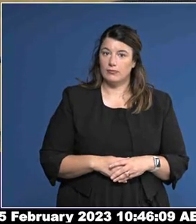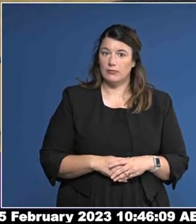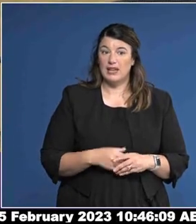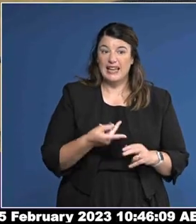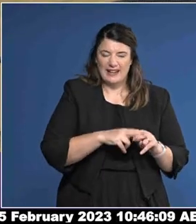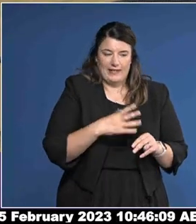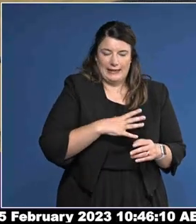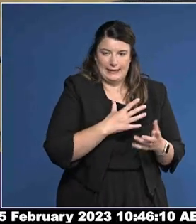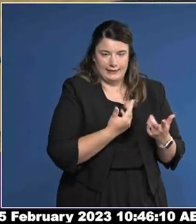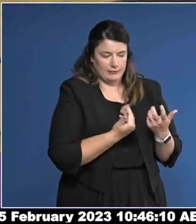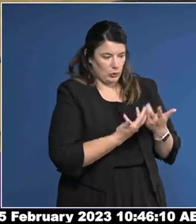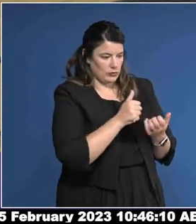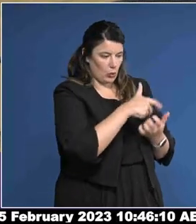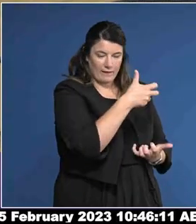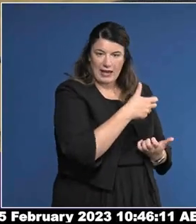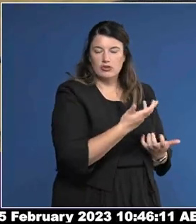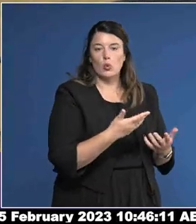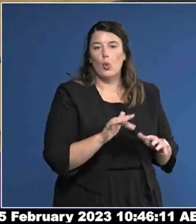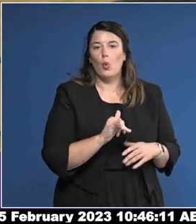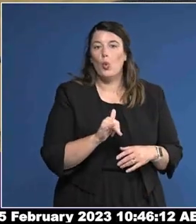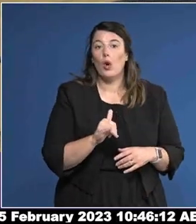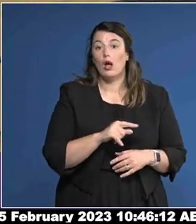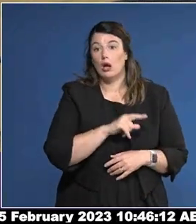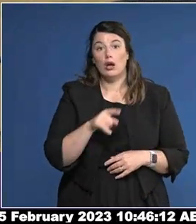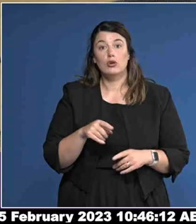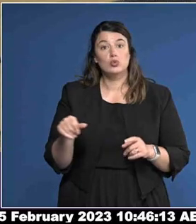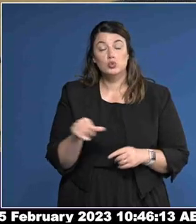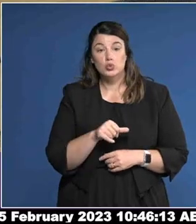practice? Or should it be at local - at the local health area?